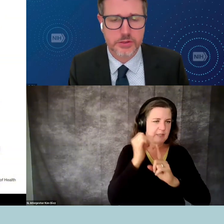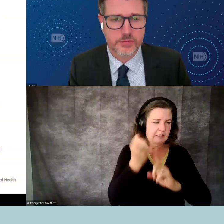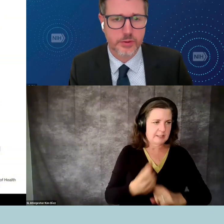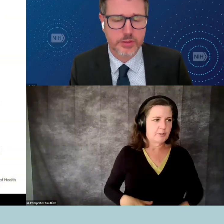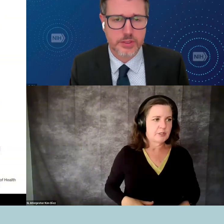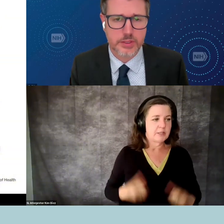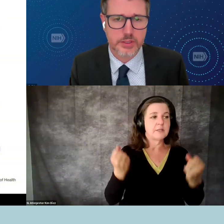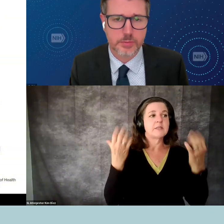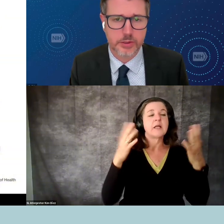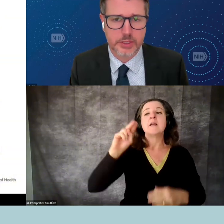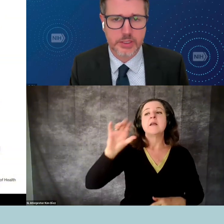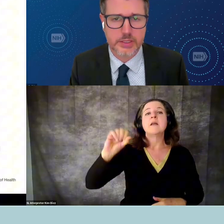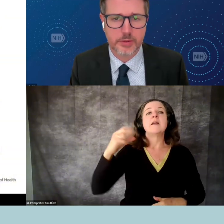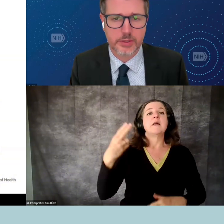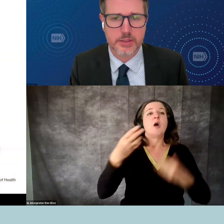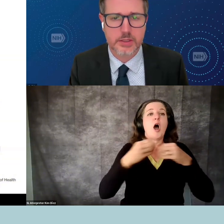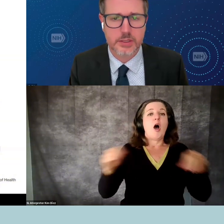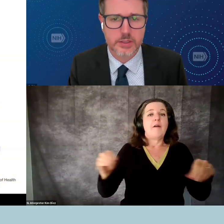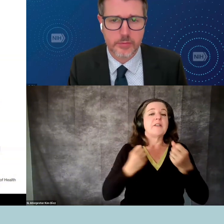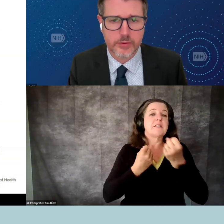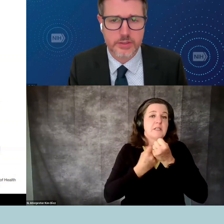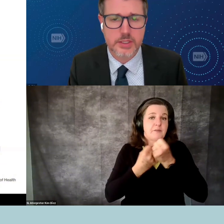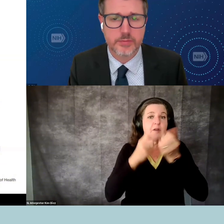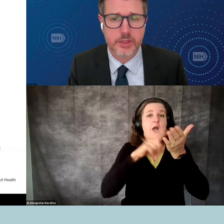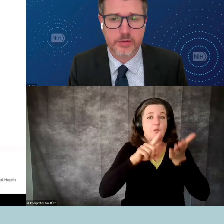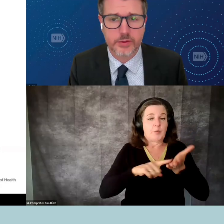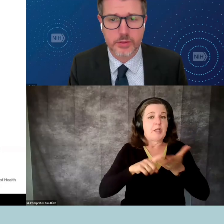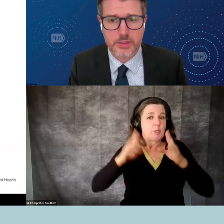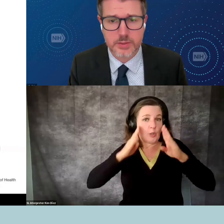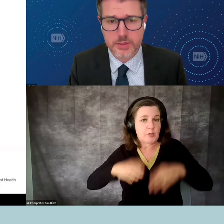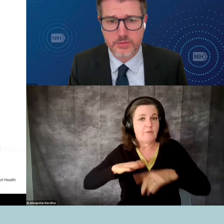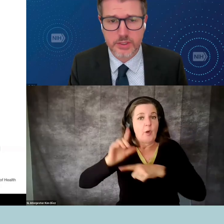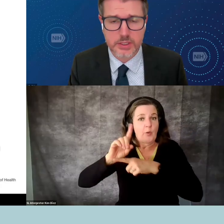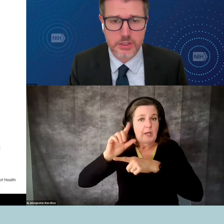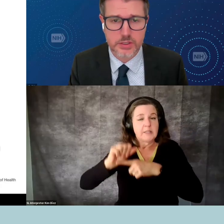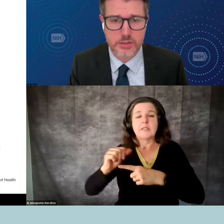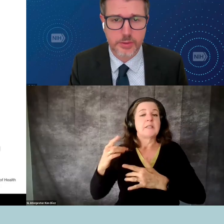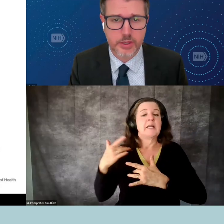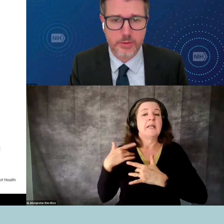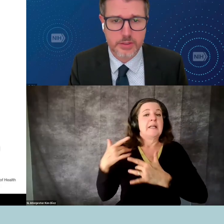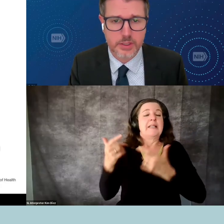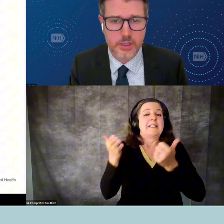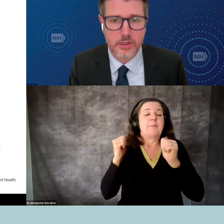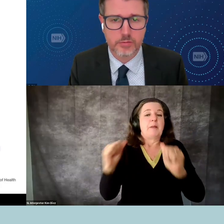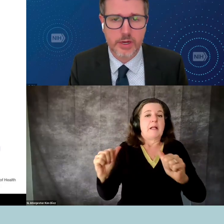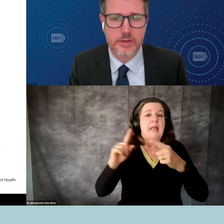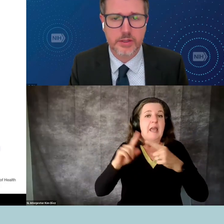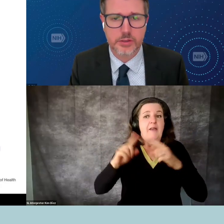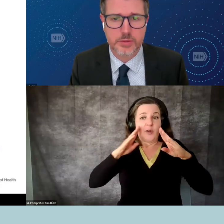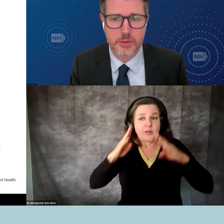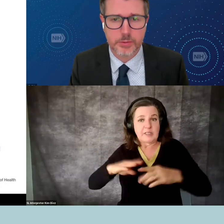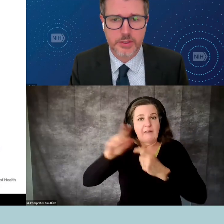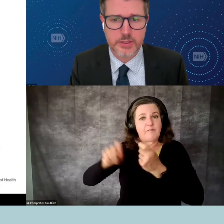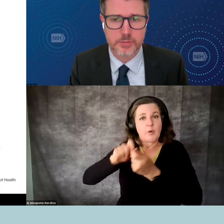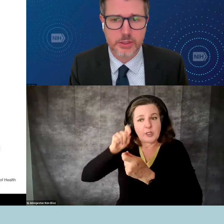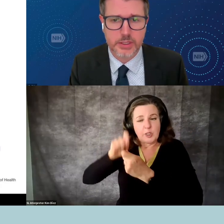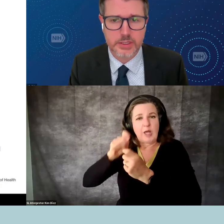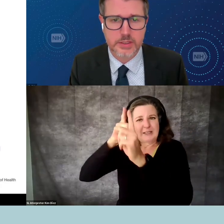research that focuses on disability-related topics, efforts to typically focus on specific conditions or impairments, rather than addressing people with disabilities